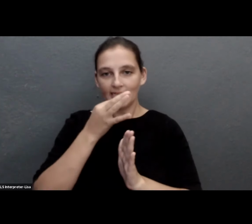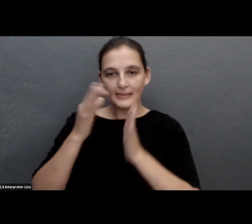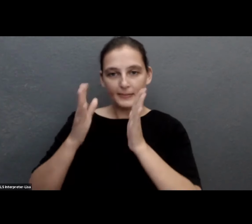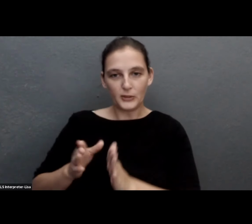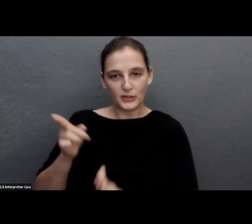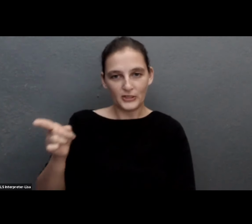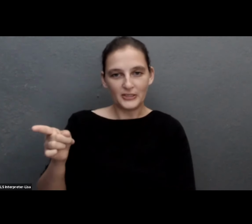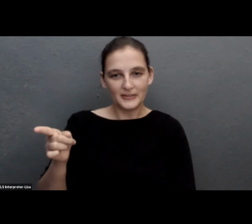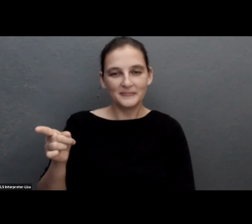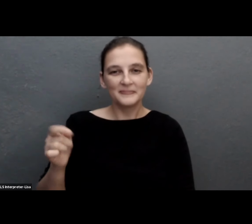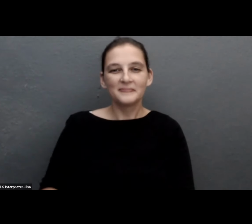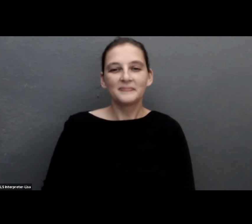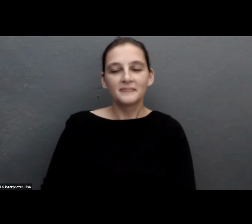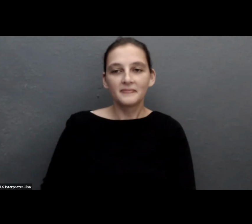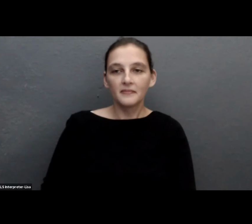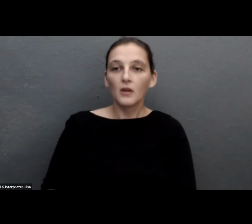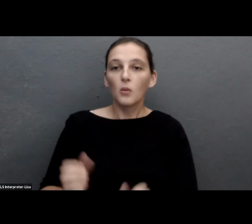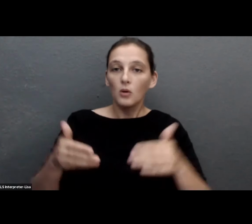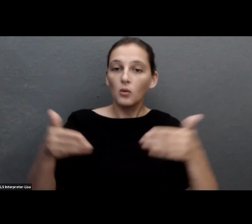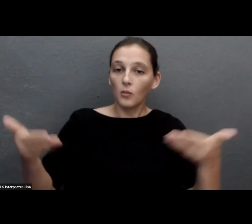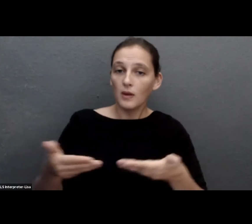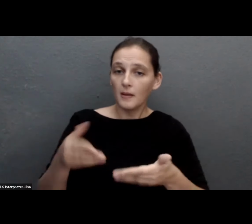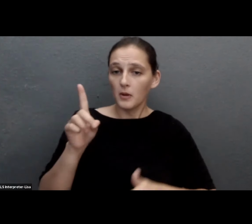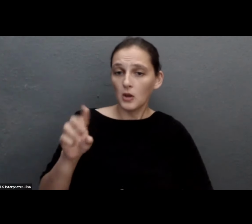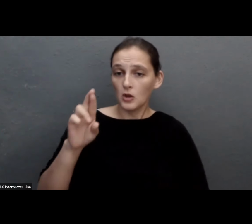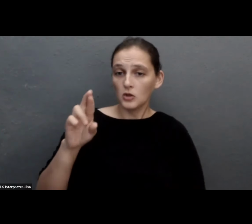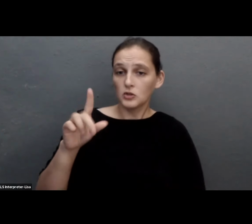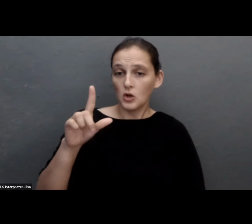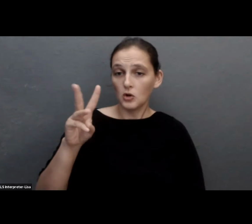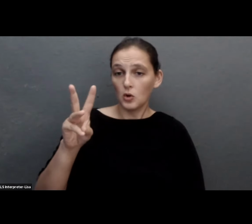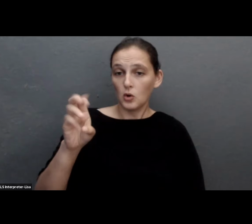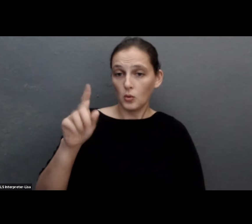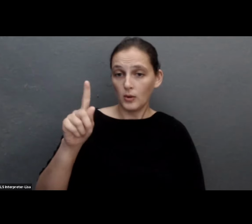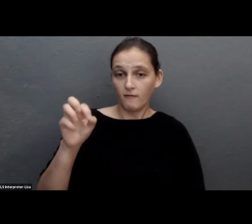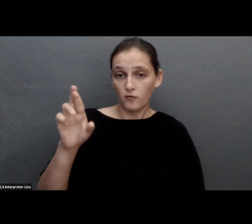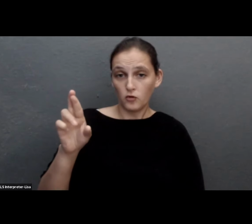we would like to welcome back Dr. Lindsay Weaver. She has graciously.